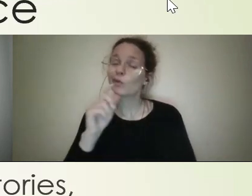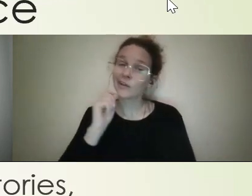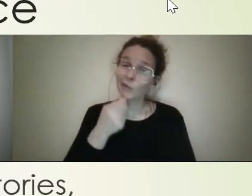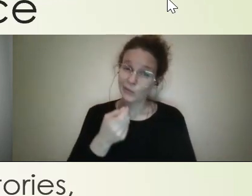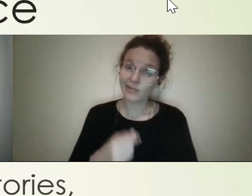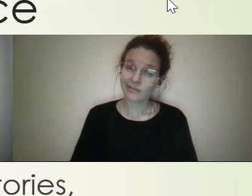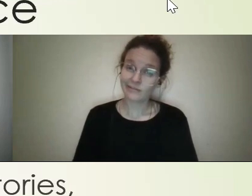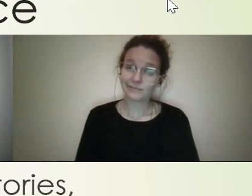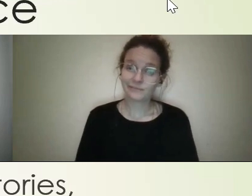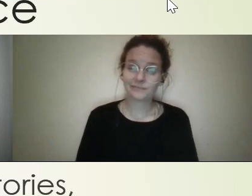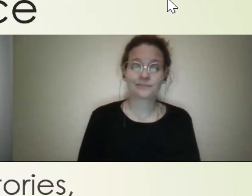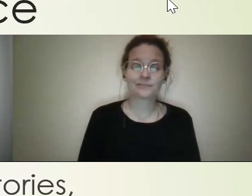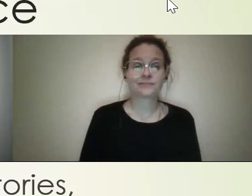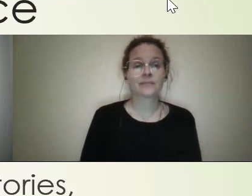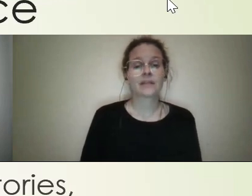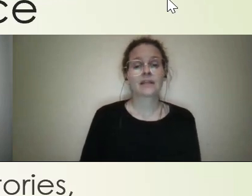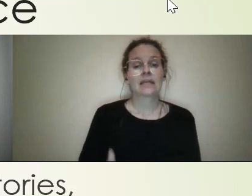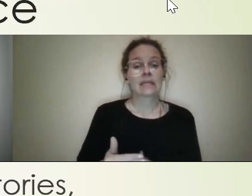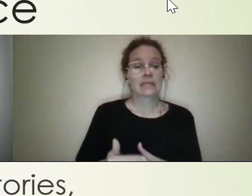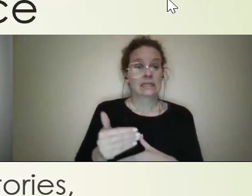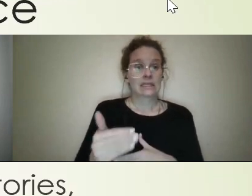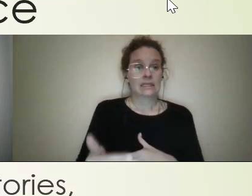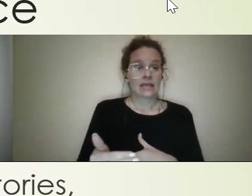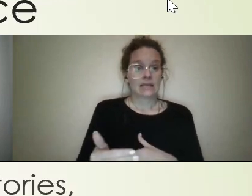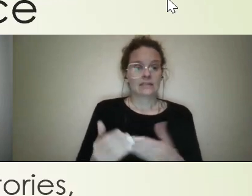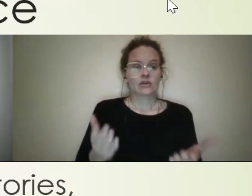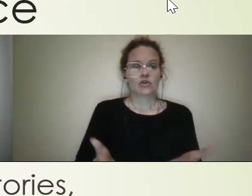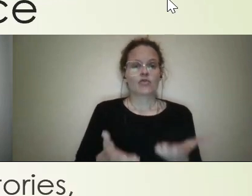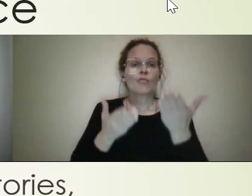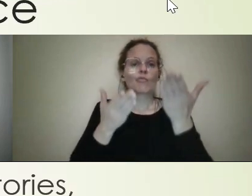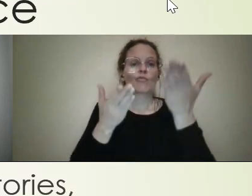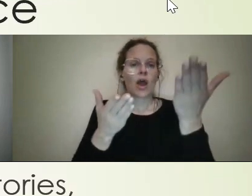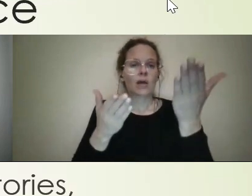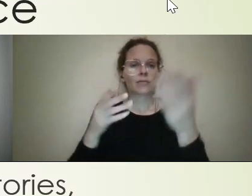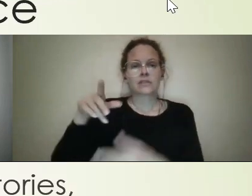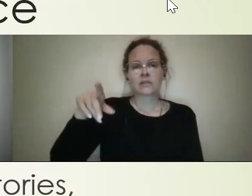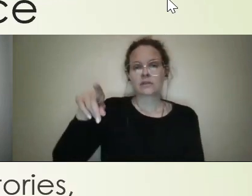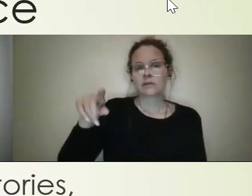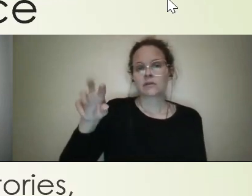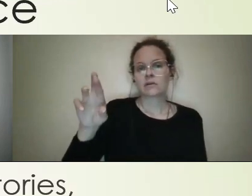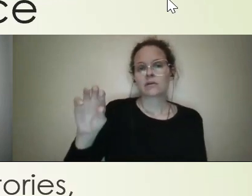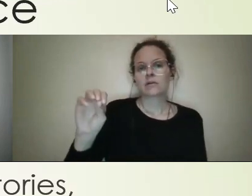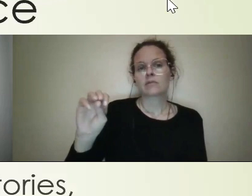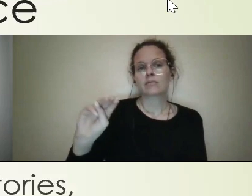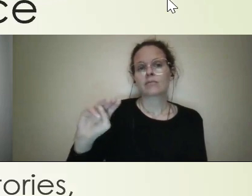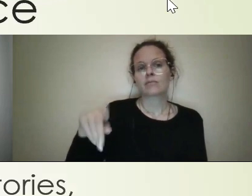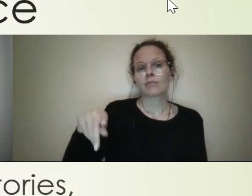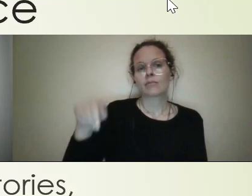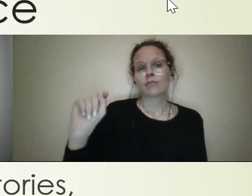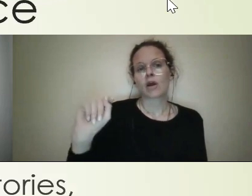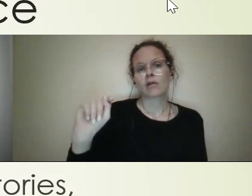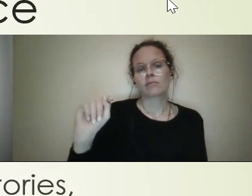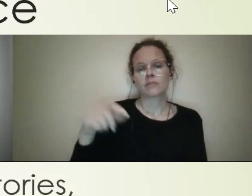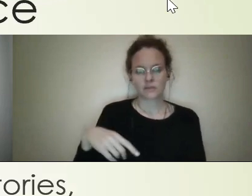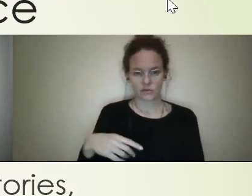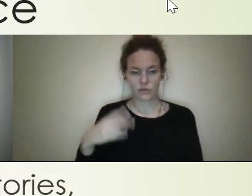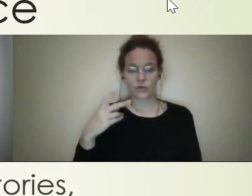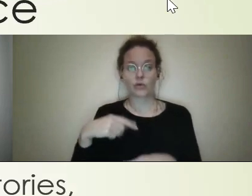The next thing is prompt. Every morning, before transitions, we use visual timers, those are